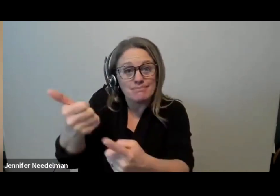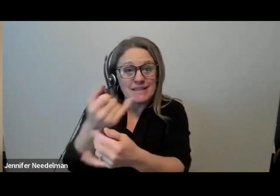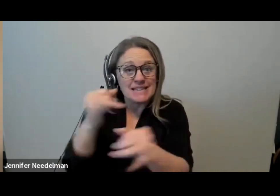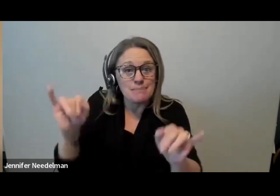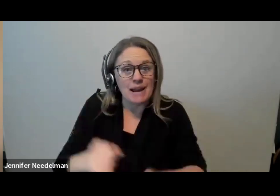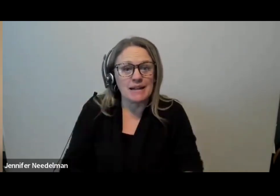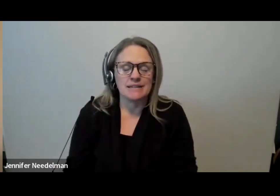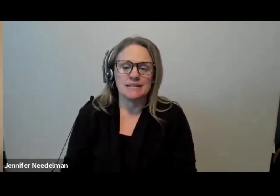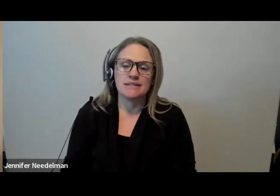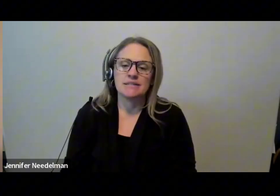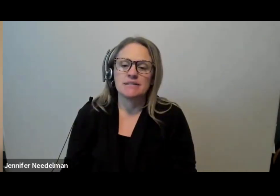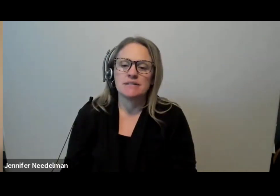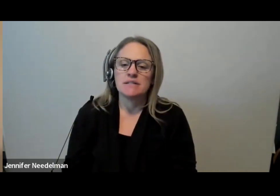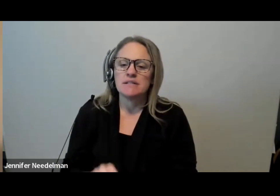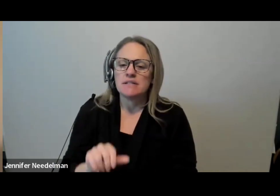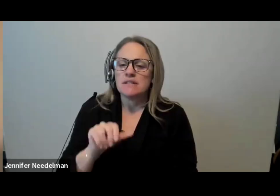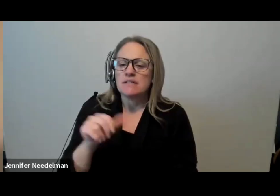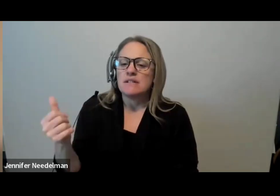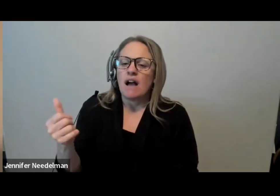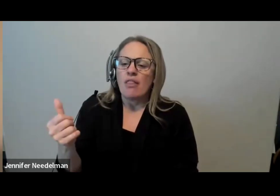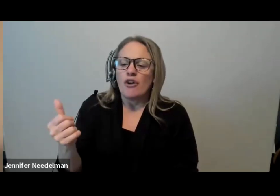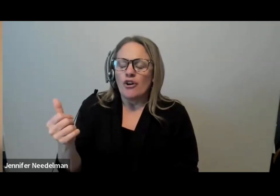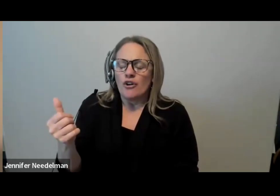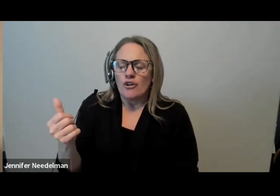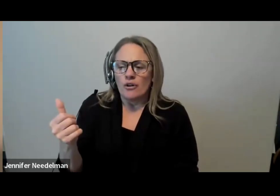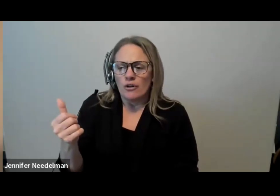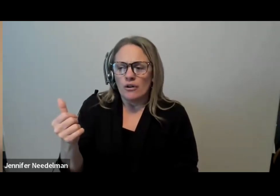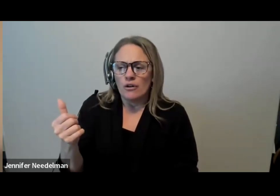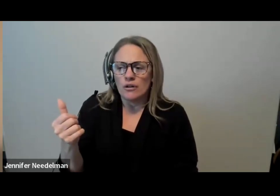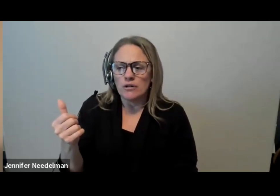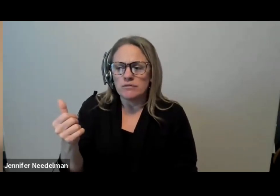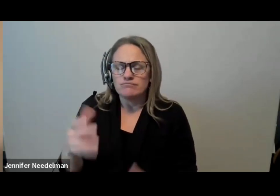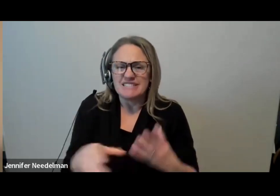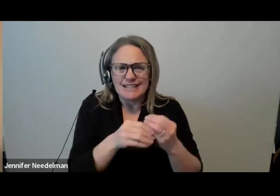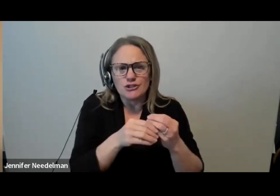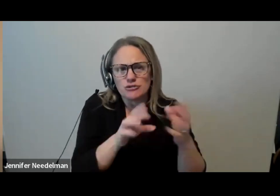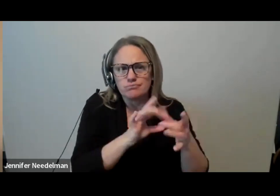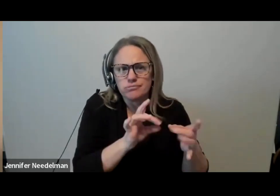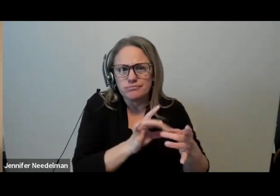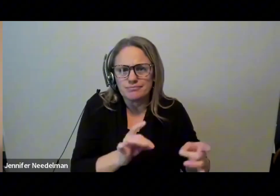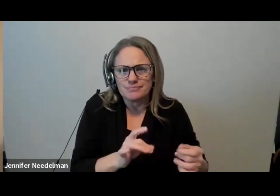One other small shout out is, you know - or not small shout out, but an additional shout out - I don't wanna monopolize the time here.